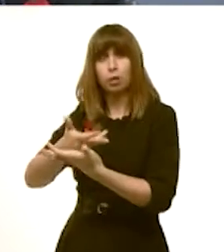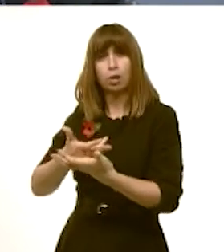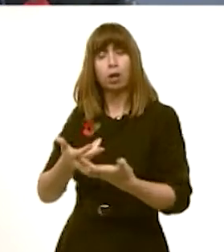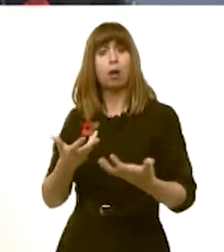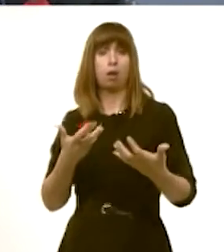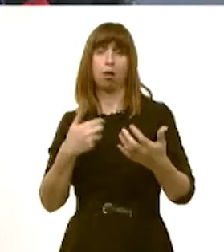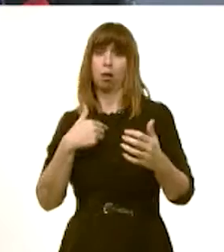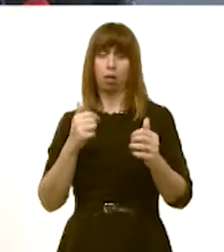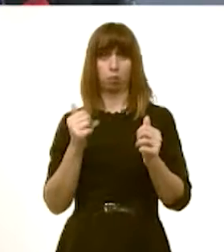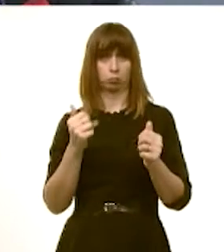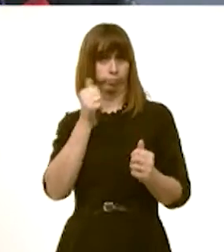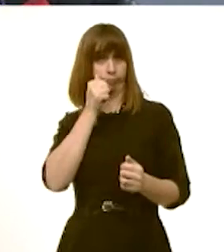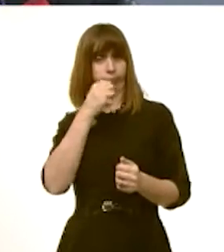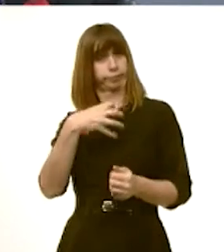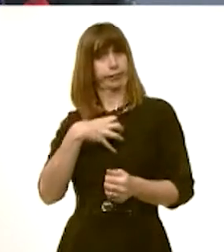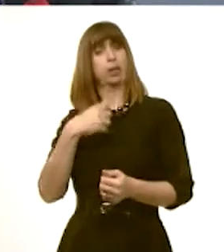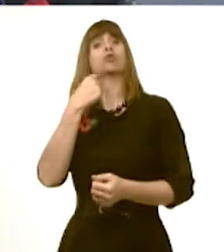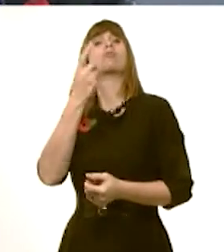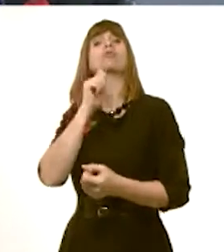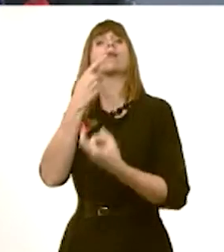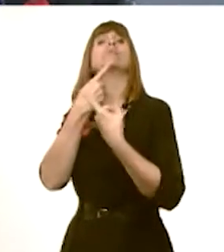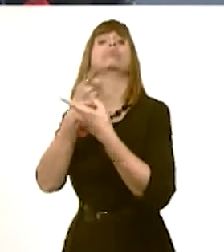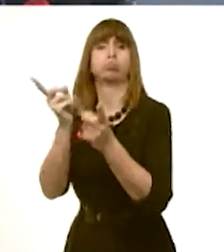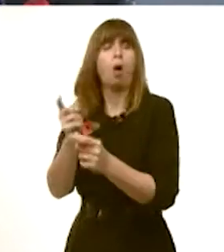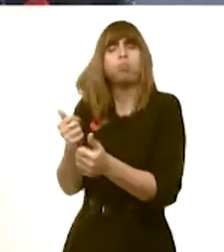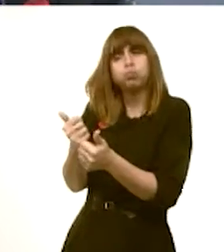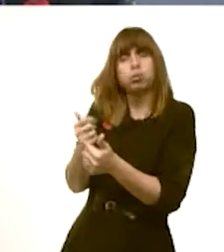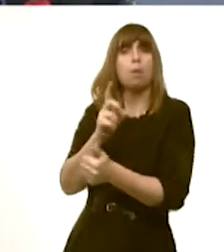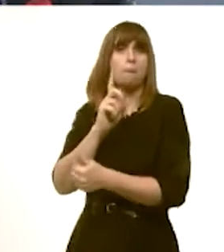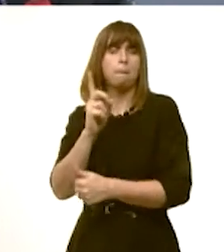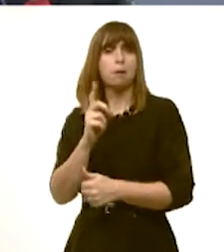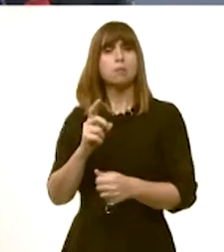that the Minister will be making a statement tomorrowócan you tell us what specific steps